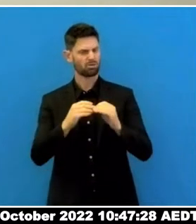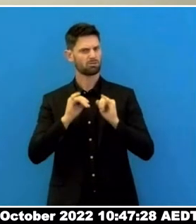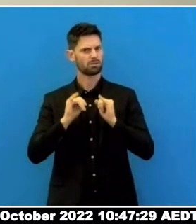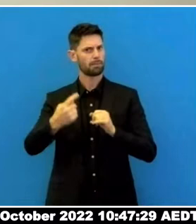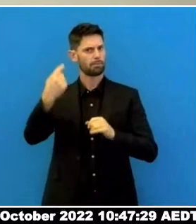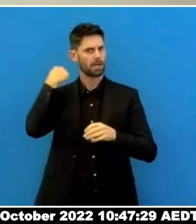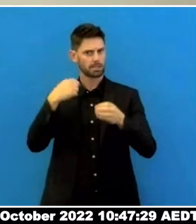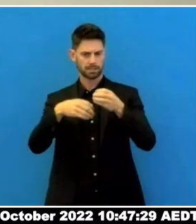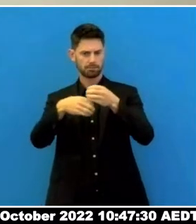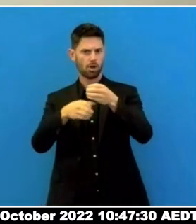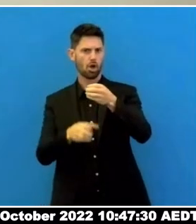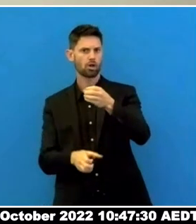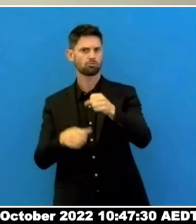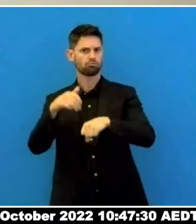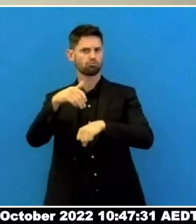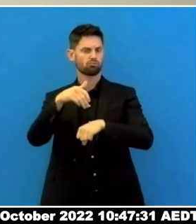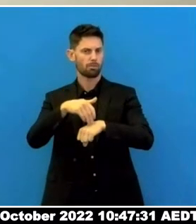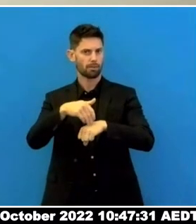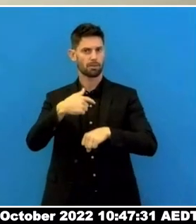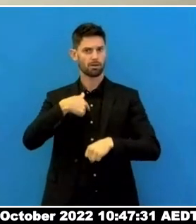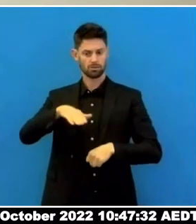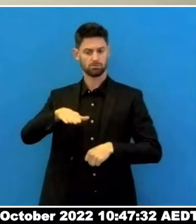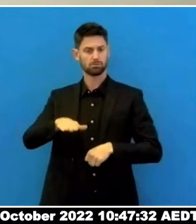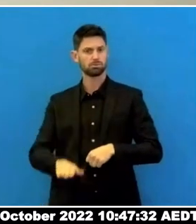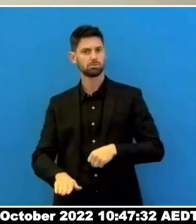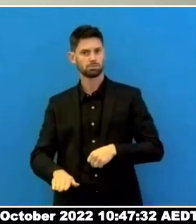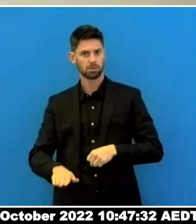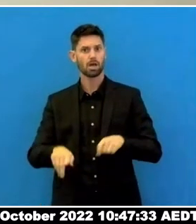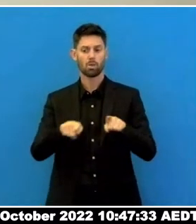congenital short stature, severe kyphoscoliosis